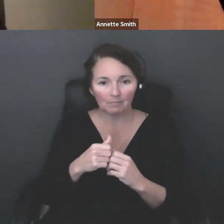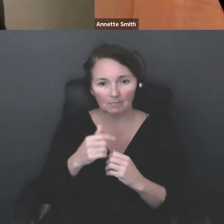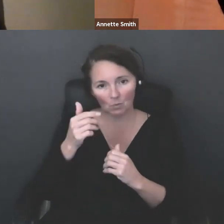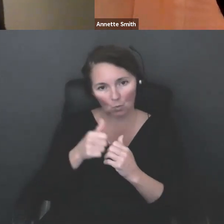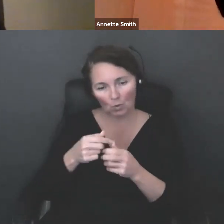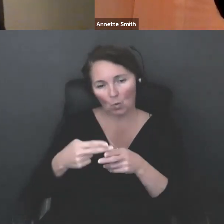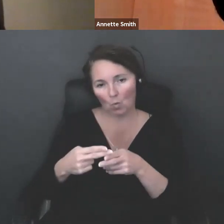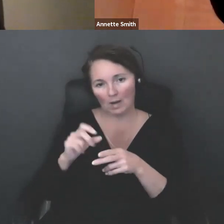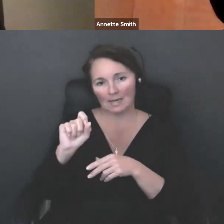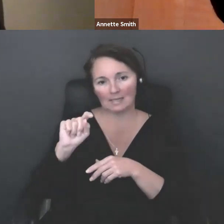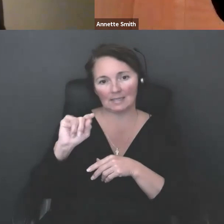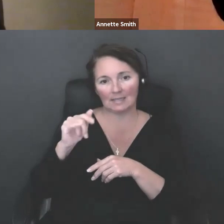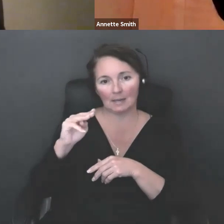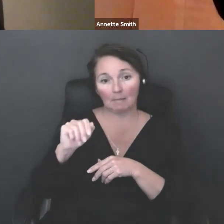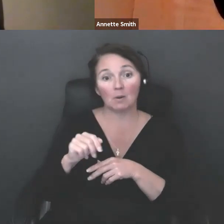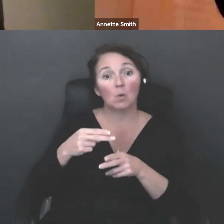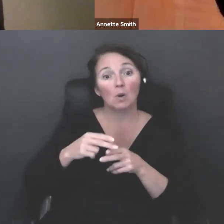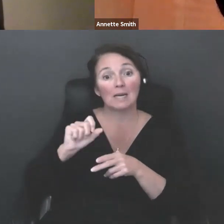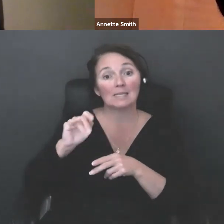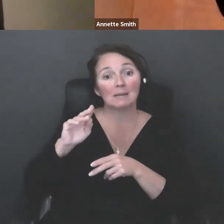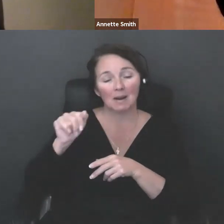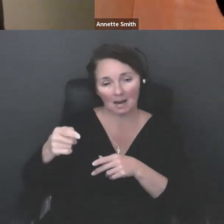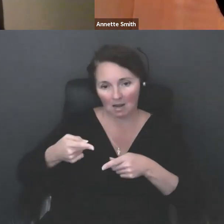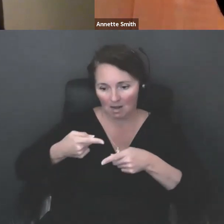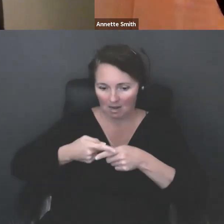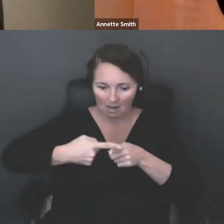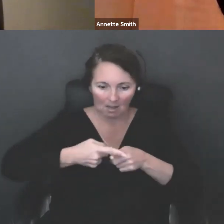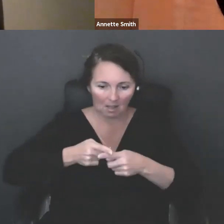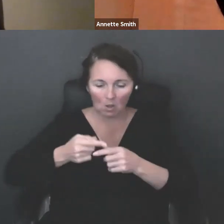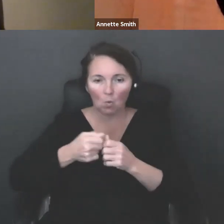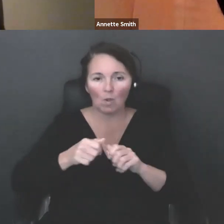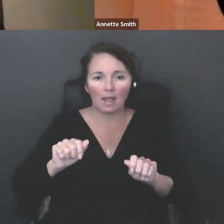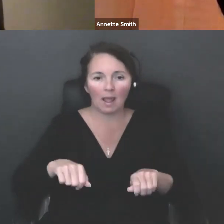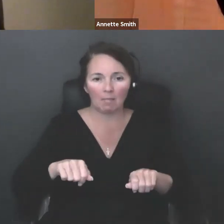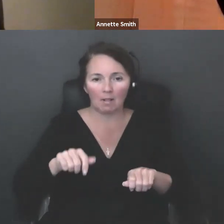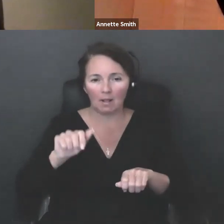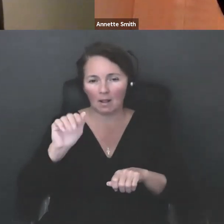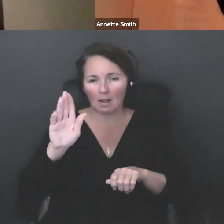marginalized group, impacted, I think extra by weight stigma. And I think